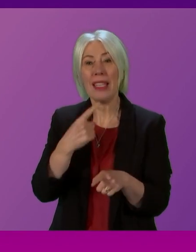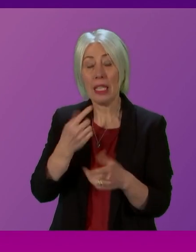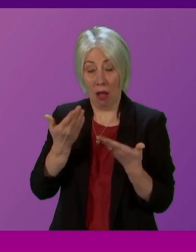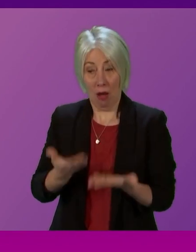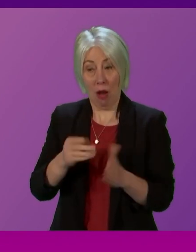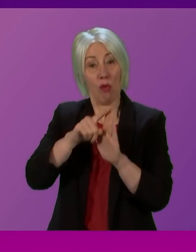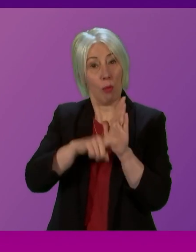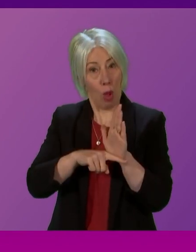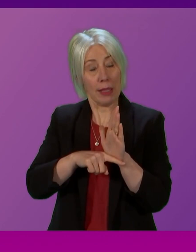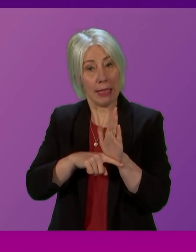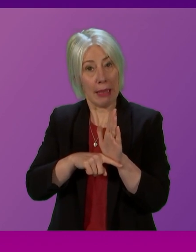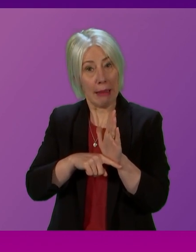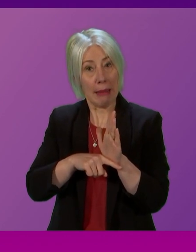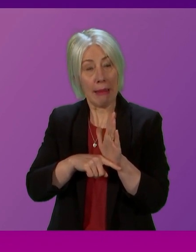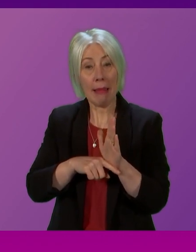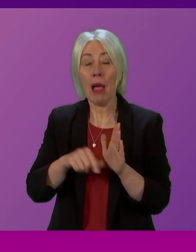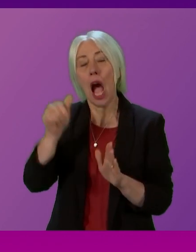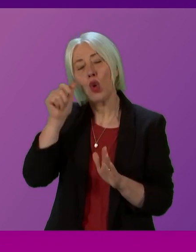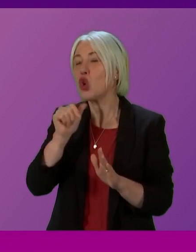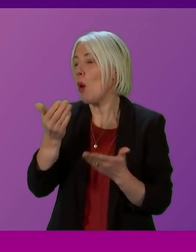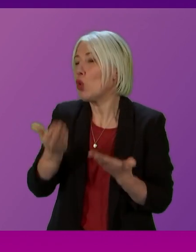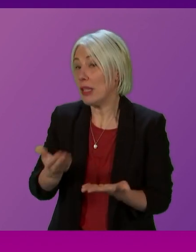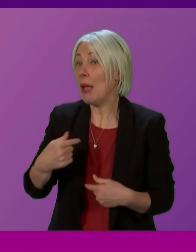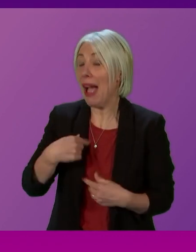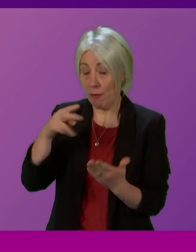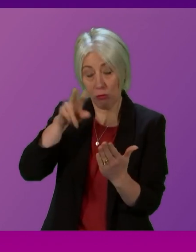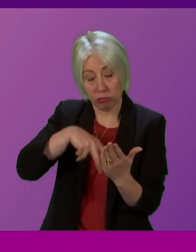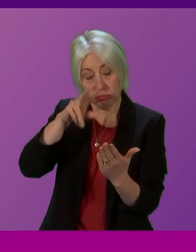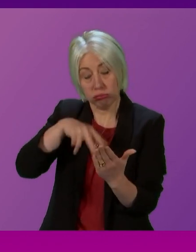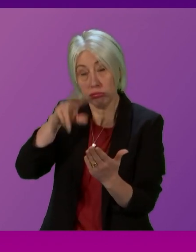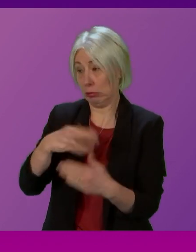I accept that he has not done so today, but I have read many things in recent days that